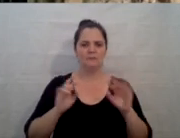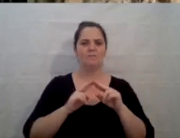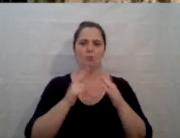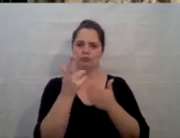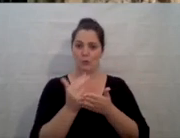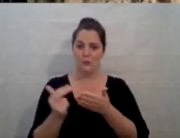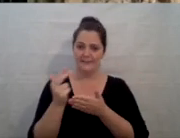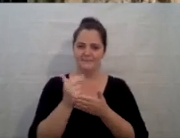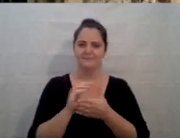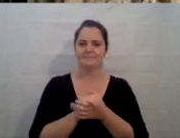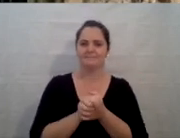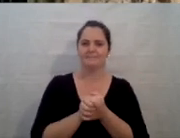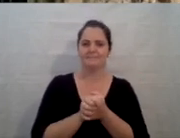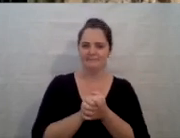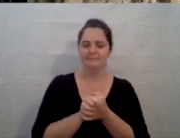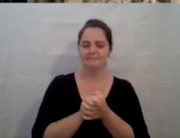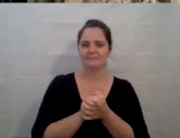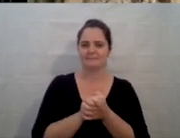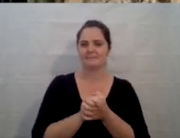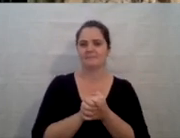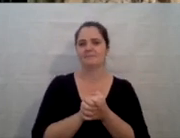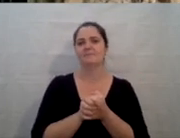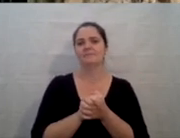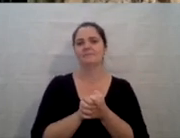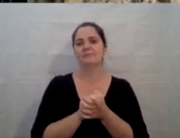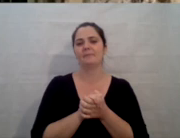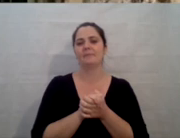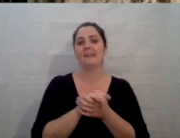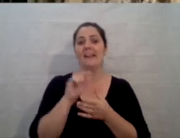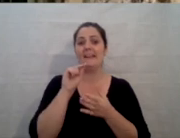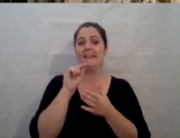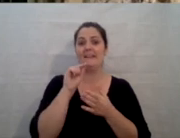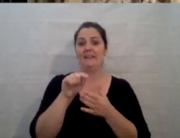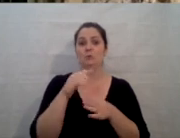Now, we are going to make this as user friendly as possible for you